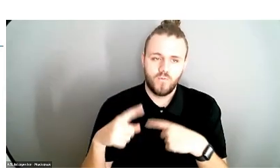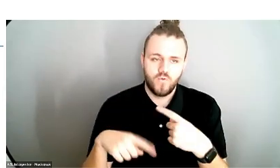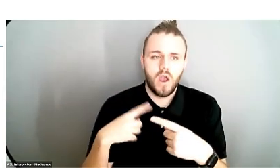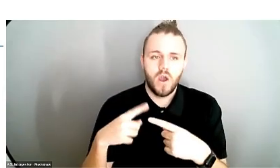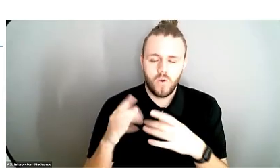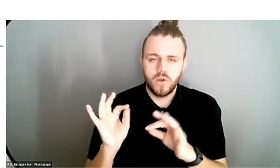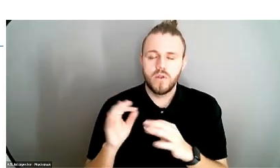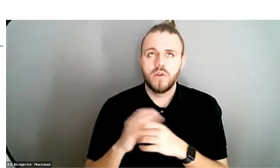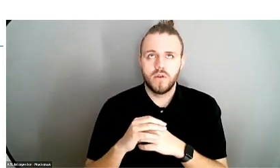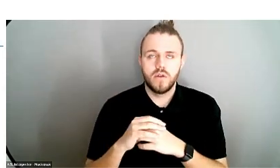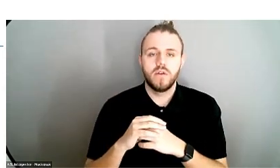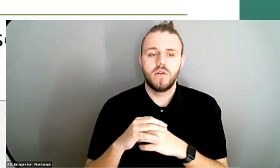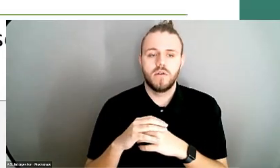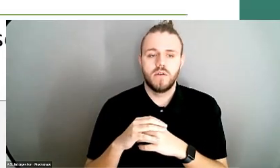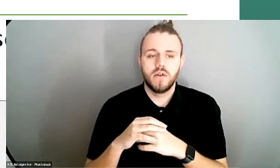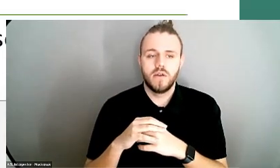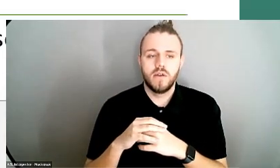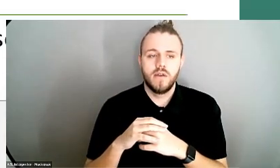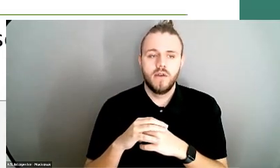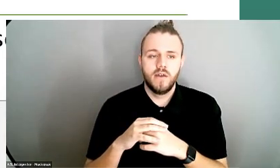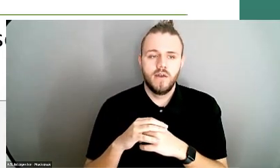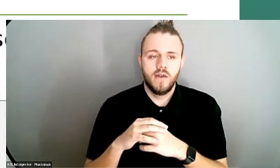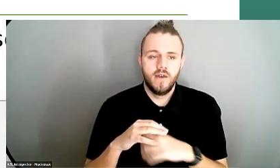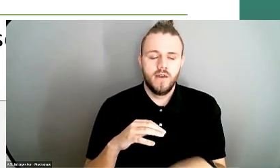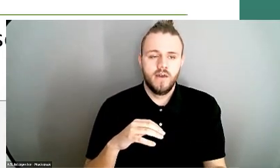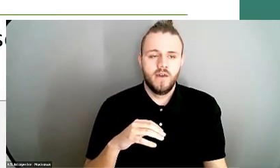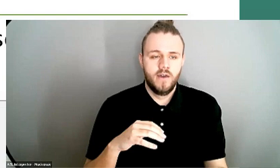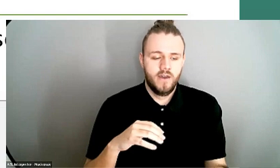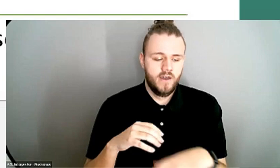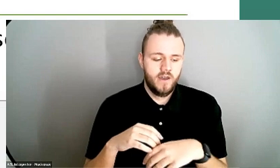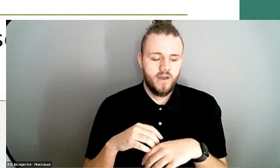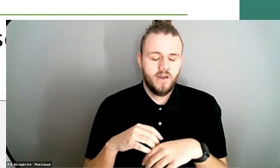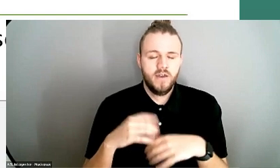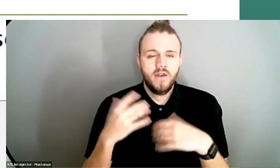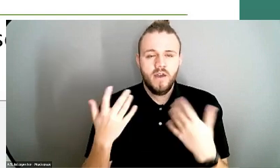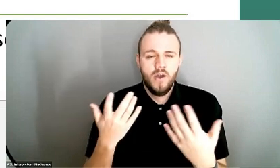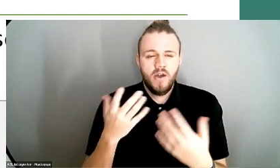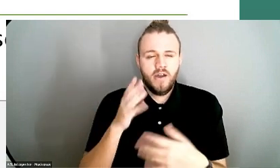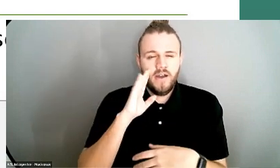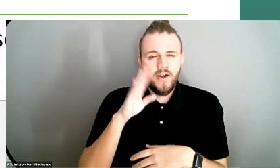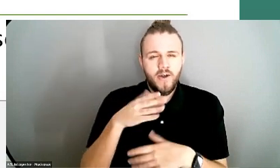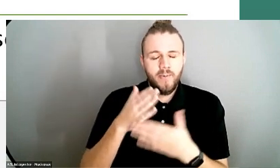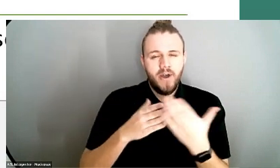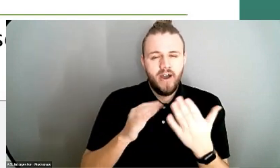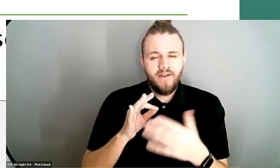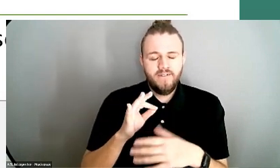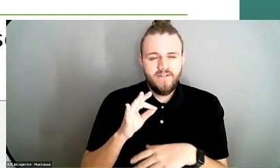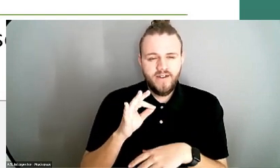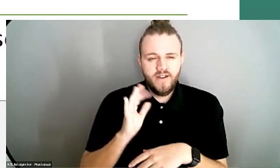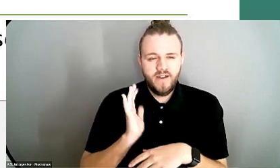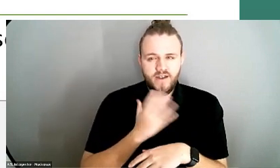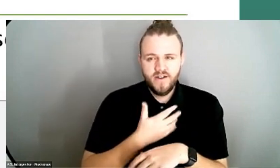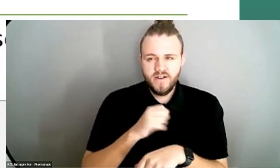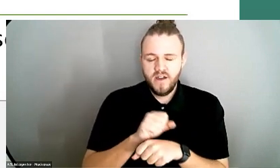Next slide. So part of our job in pregnancy